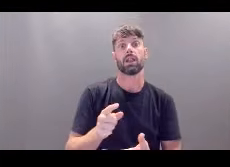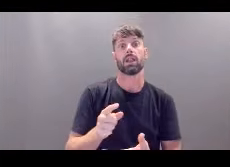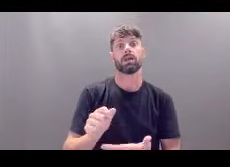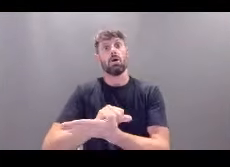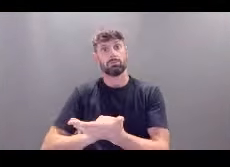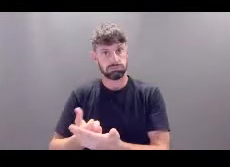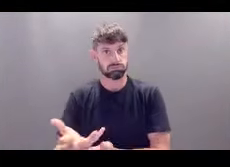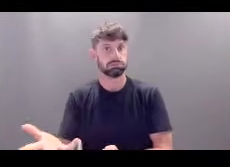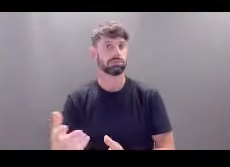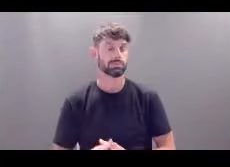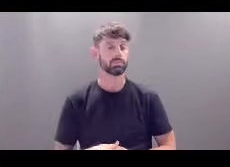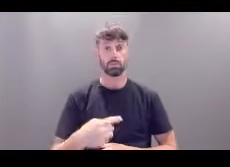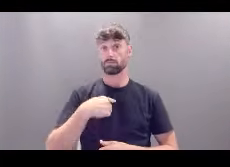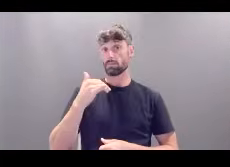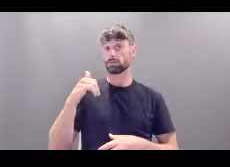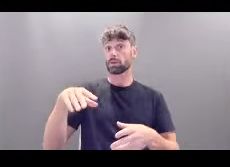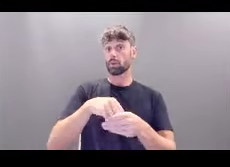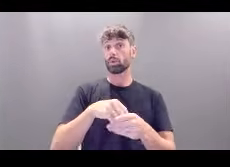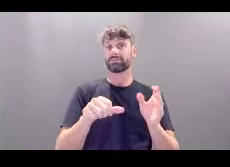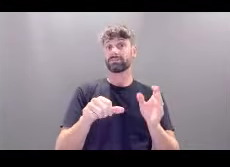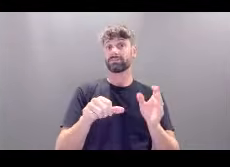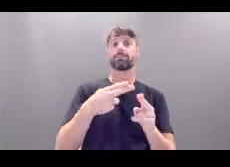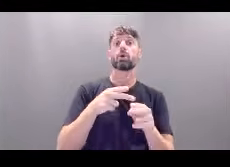We may include funding in a plan to rent AT